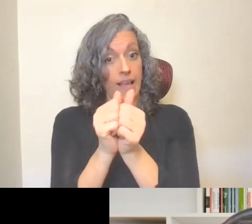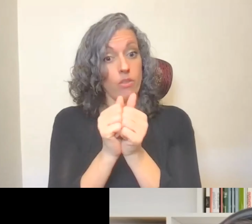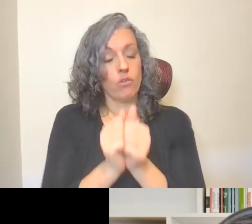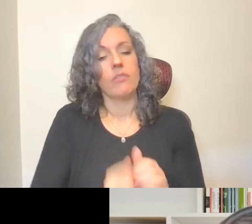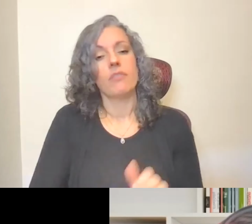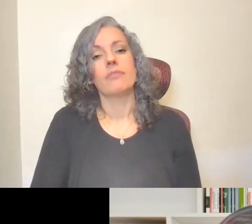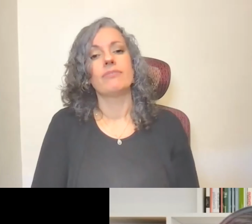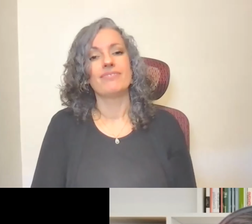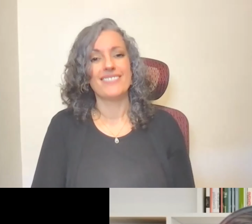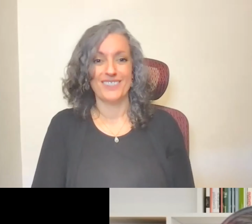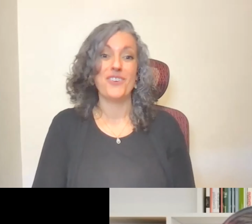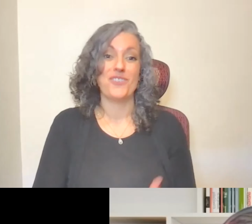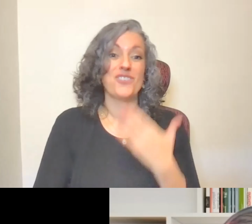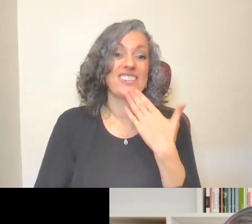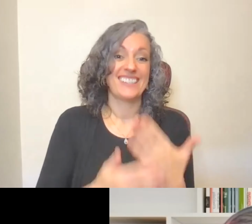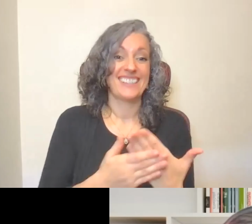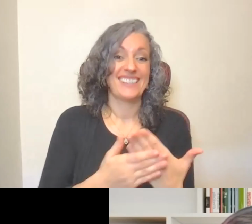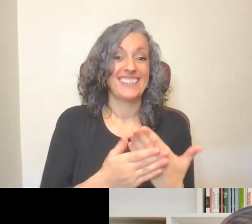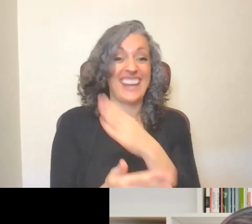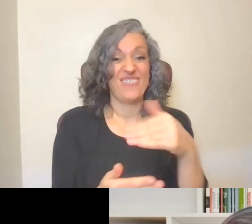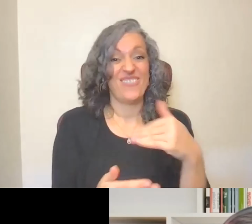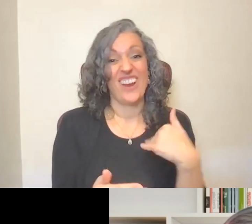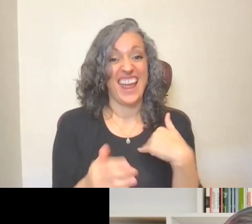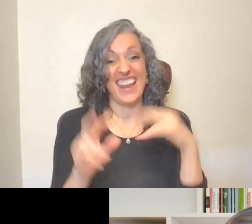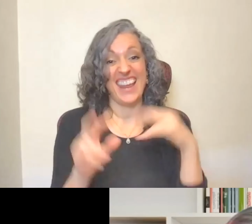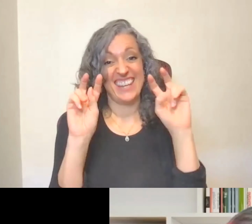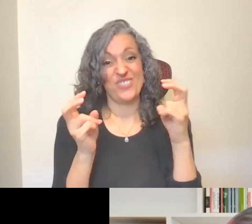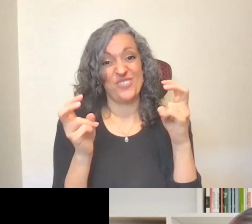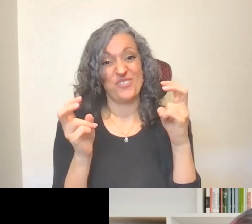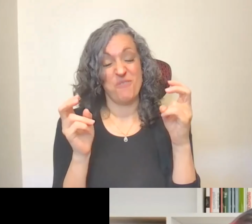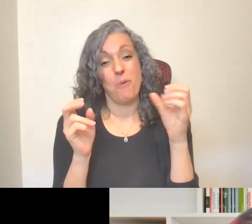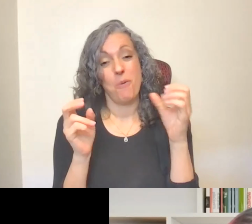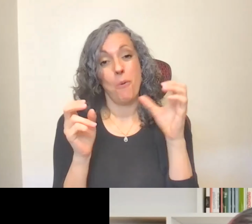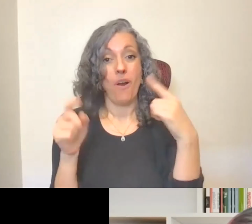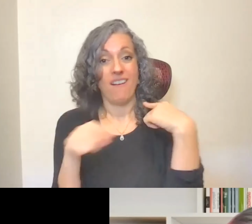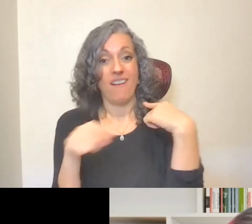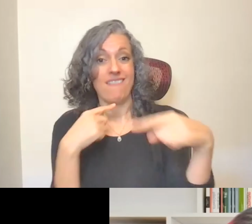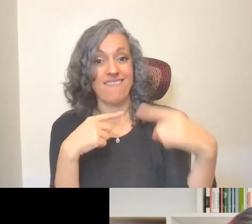enough I never had any kind of conflicts. For now it's more like collaboration, but yeah I can see